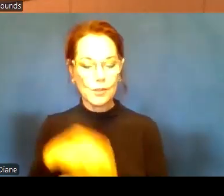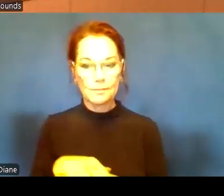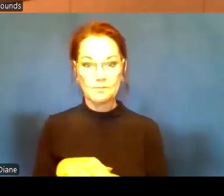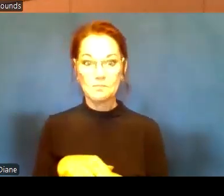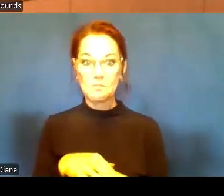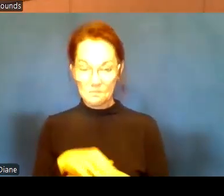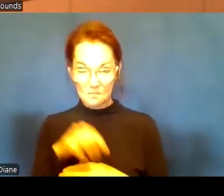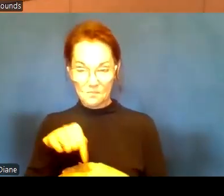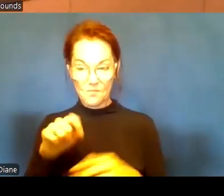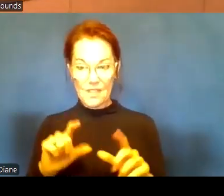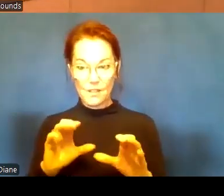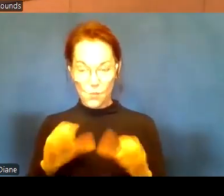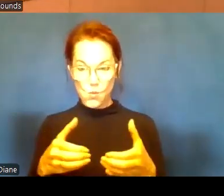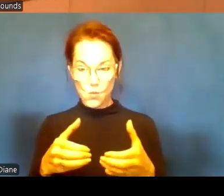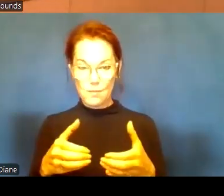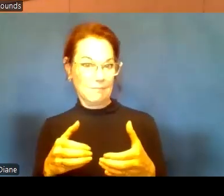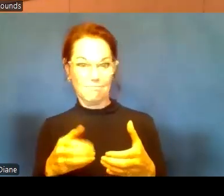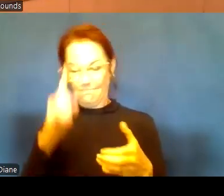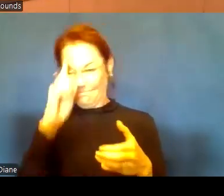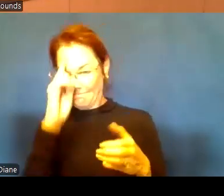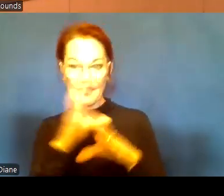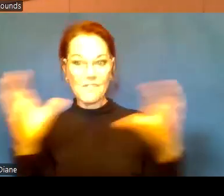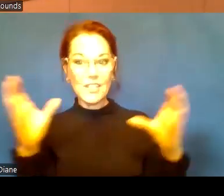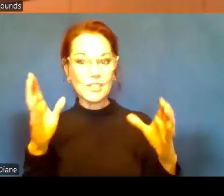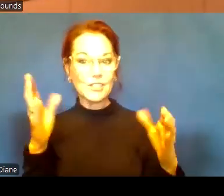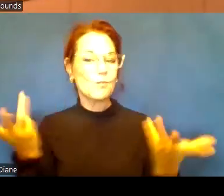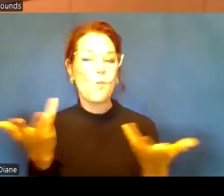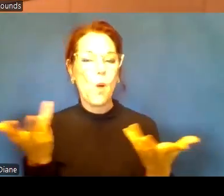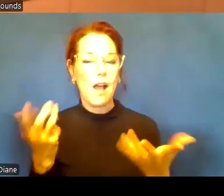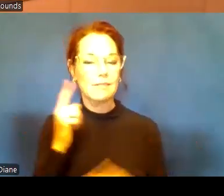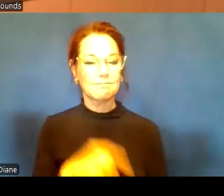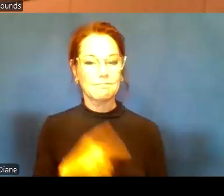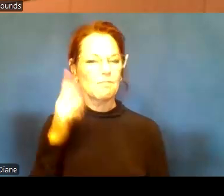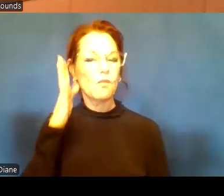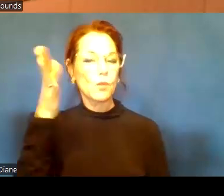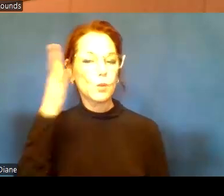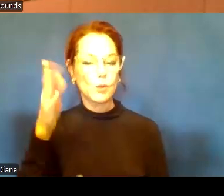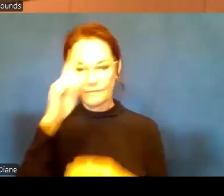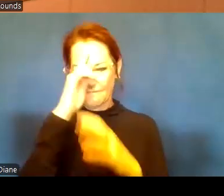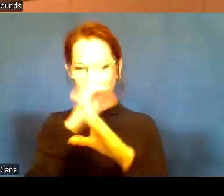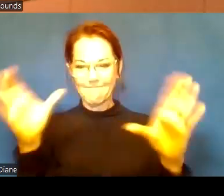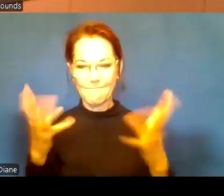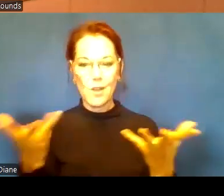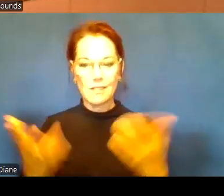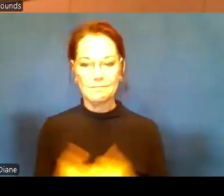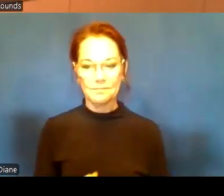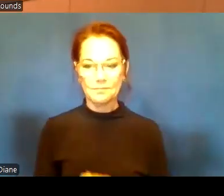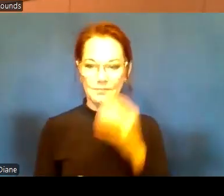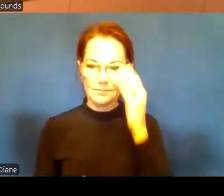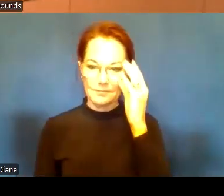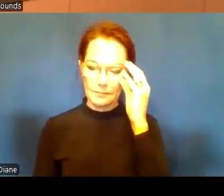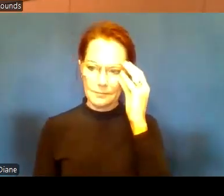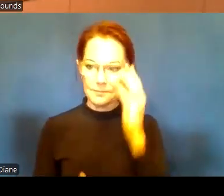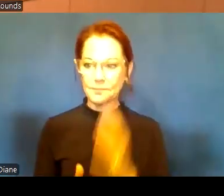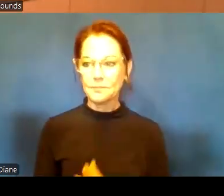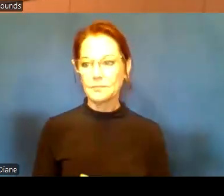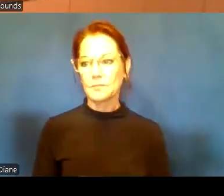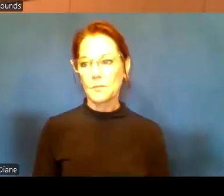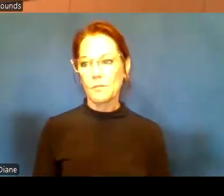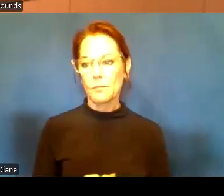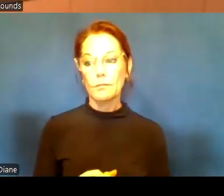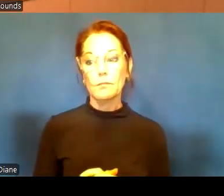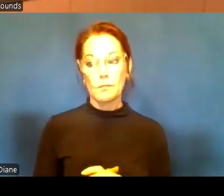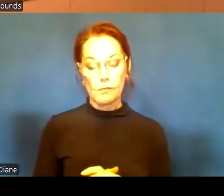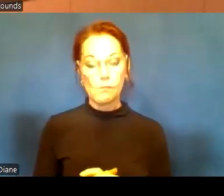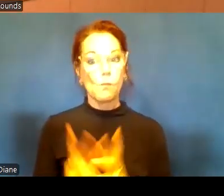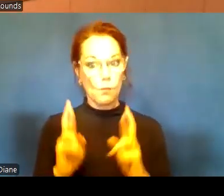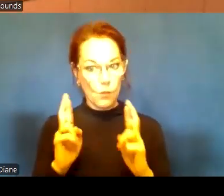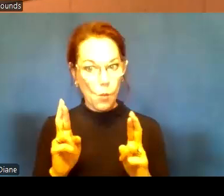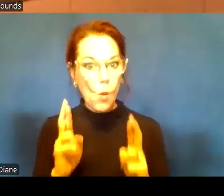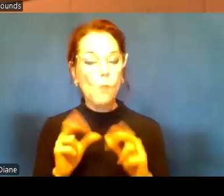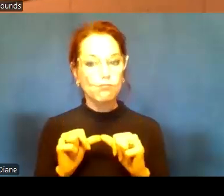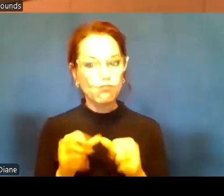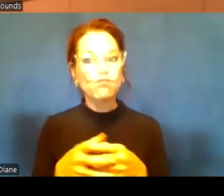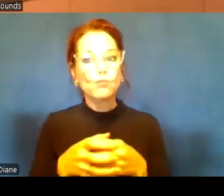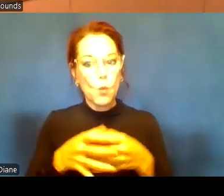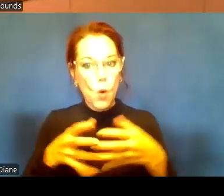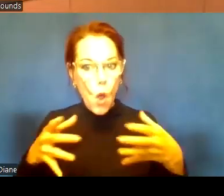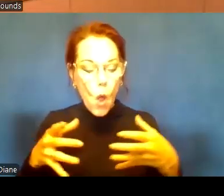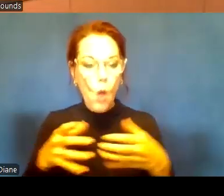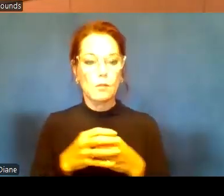future um so I think we're hoping to continue to grow and to connect um increase our visibility